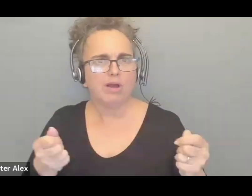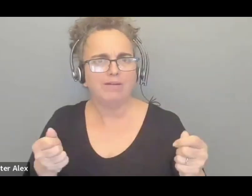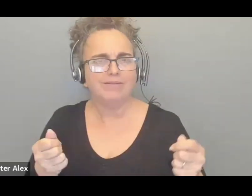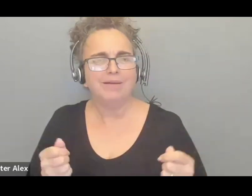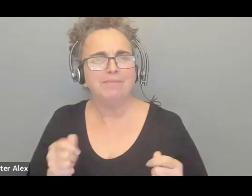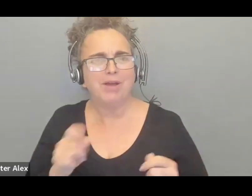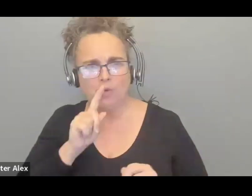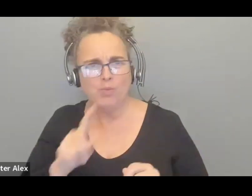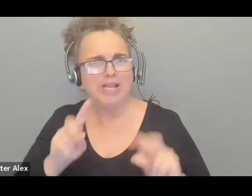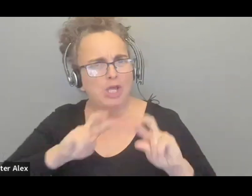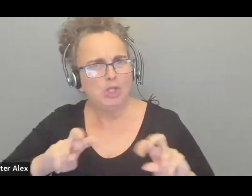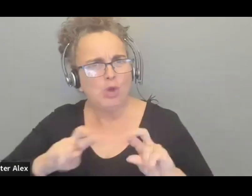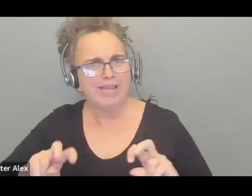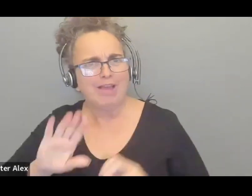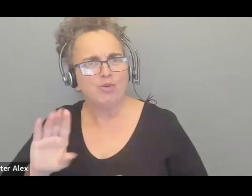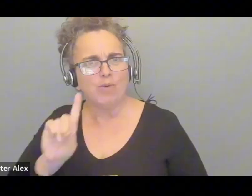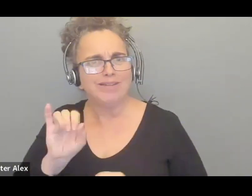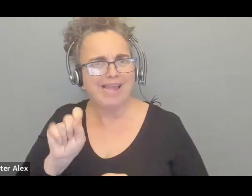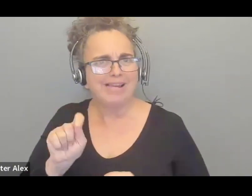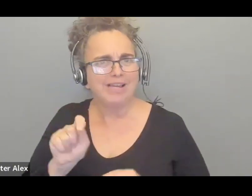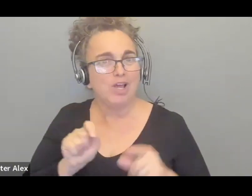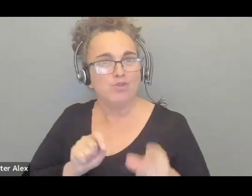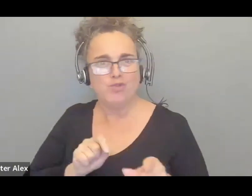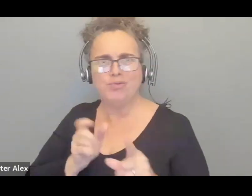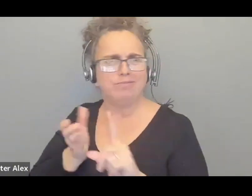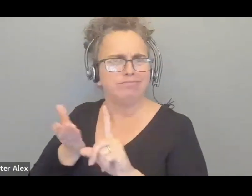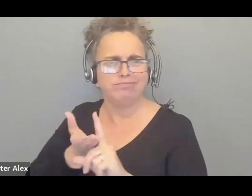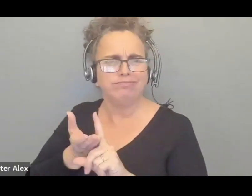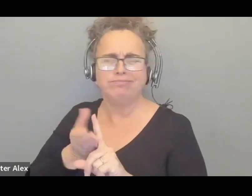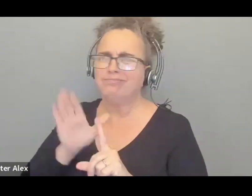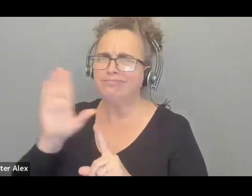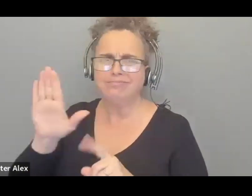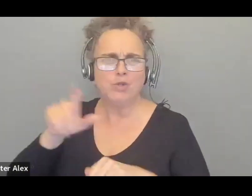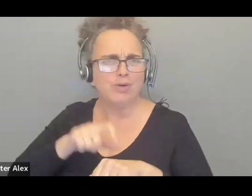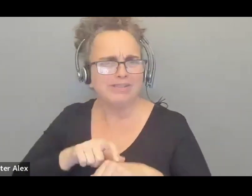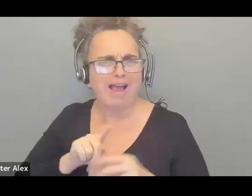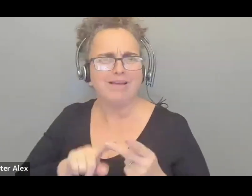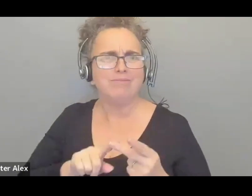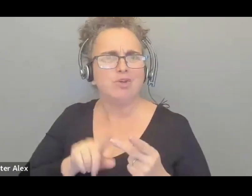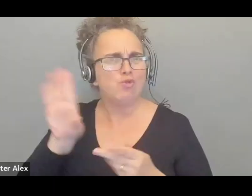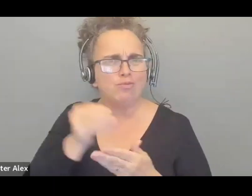and making that case that in terms of time, resources, you're actually saving time